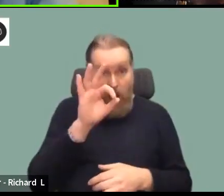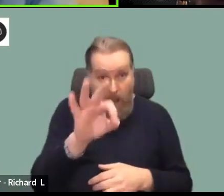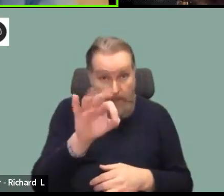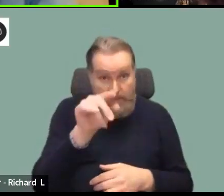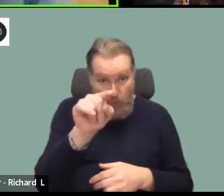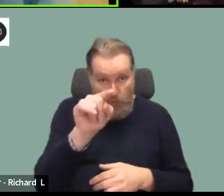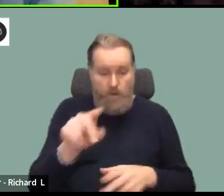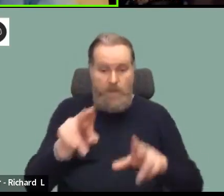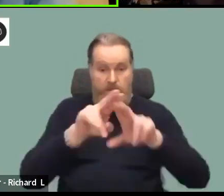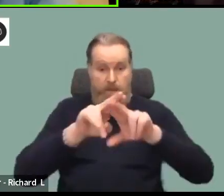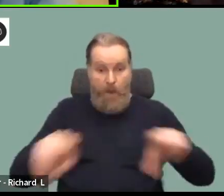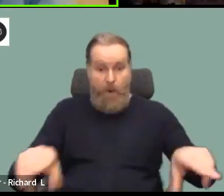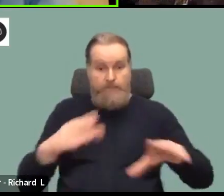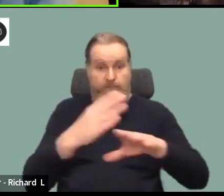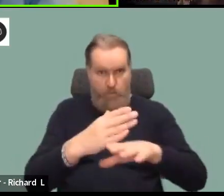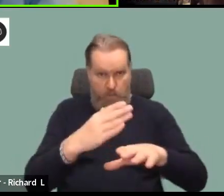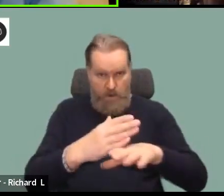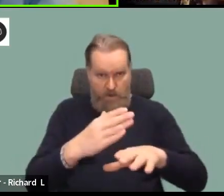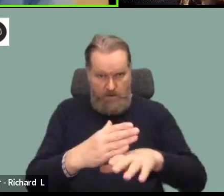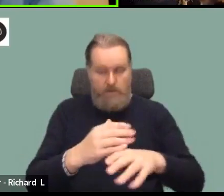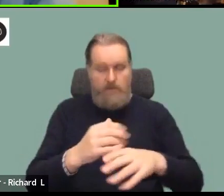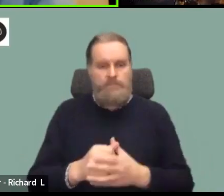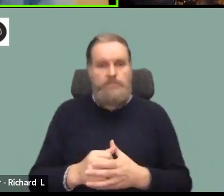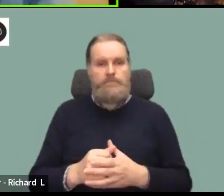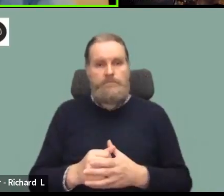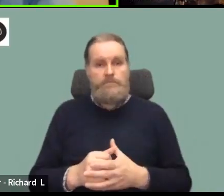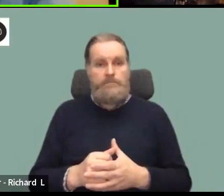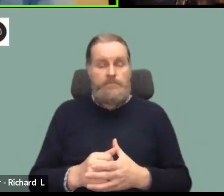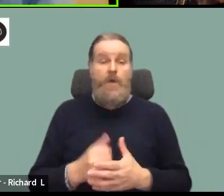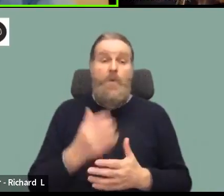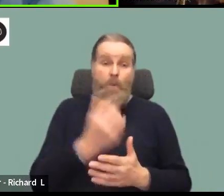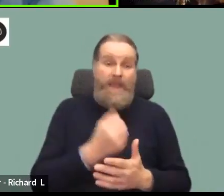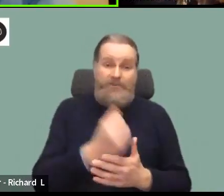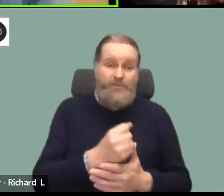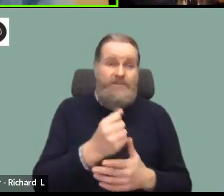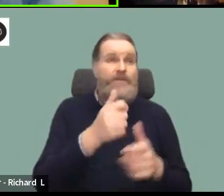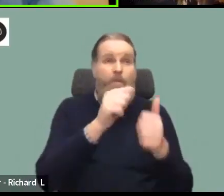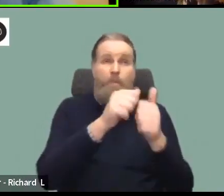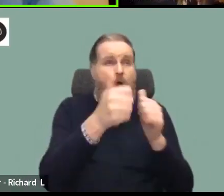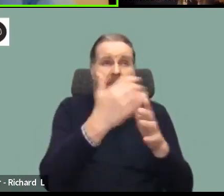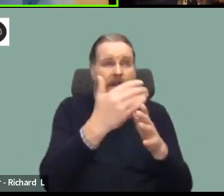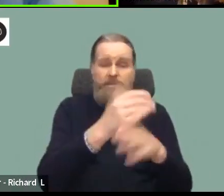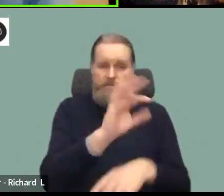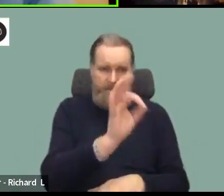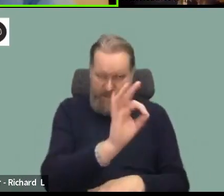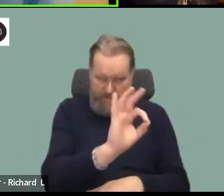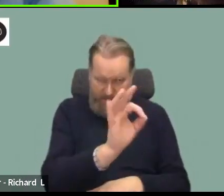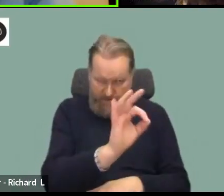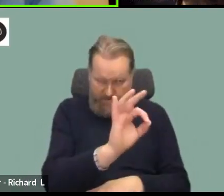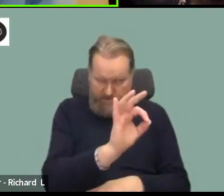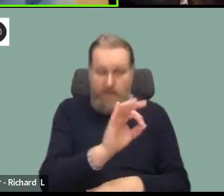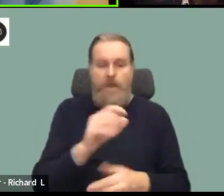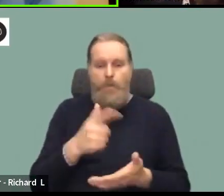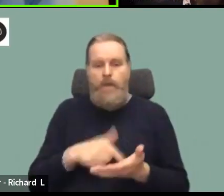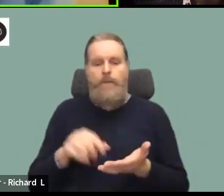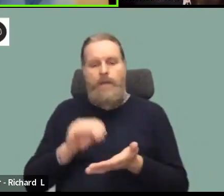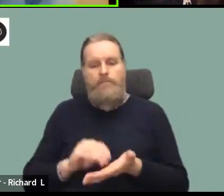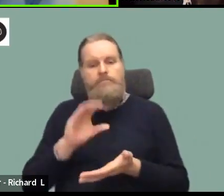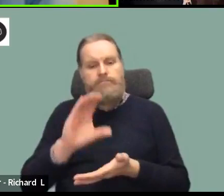will happen is if any members. is on strike that we will see. ek to reimburse them too ek to reimburse them to a point of what they would have had they not had stripe deductions.